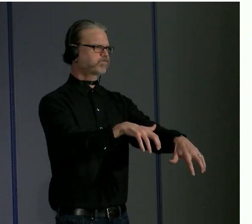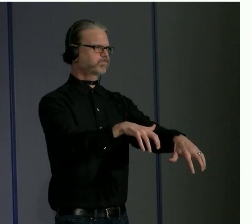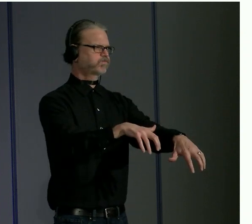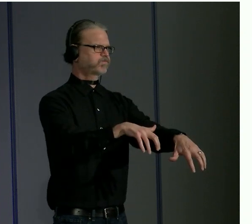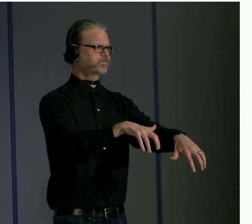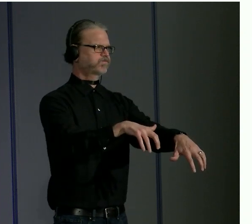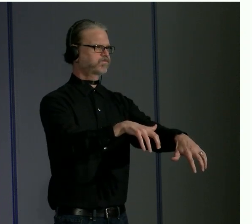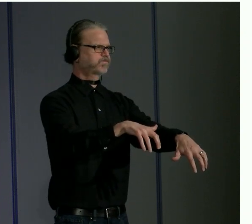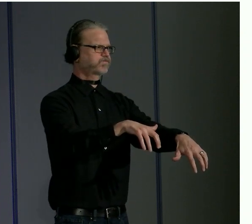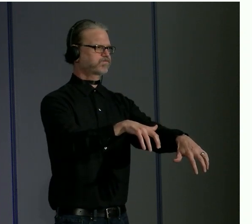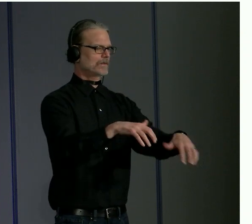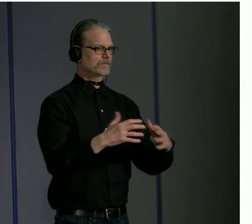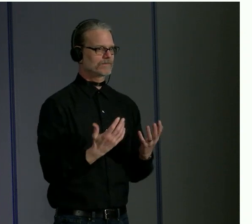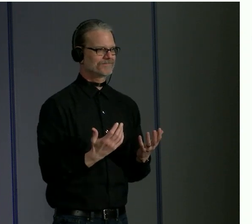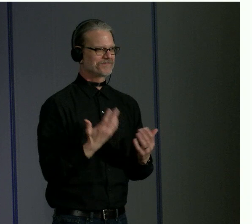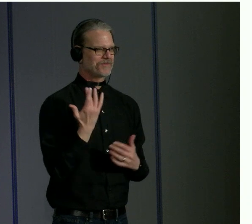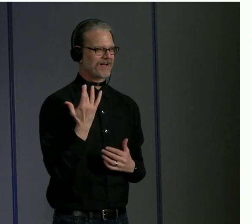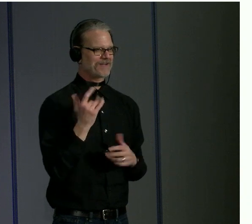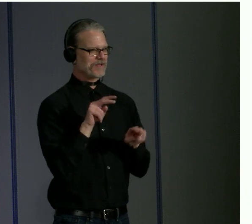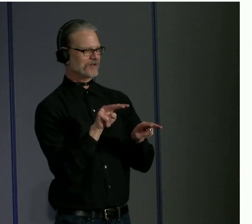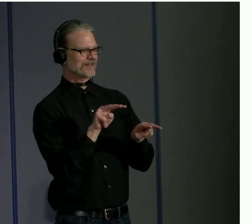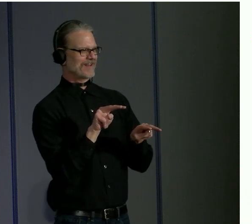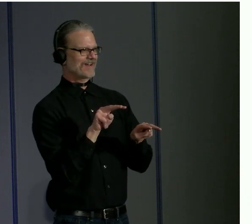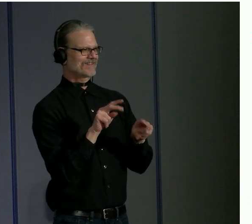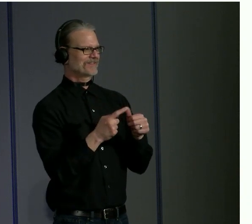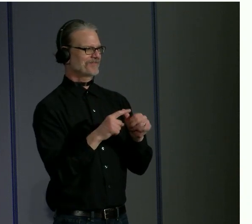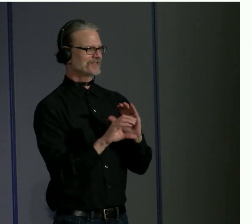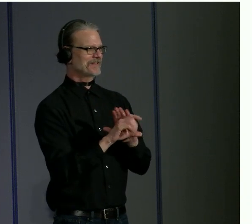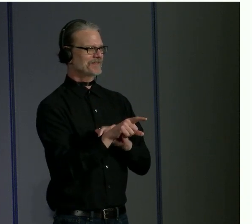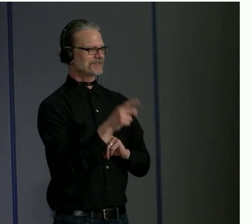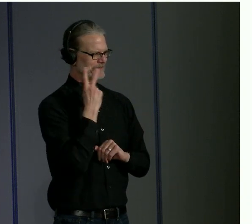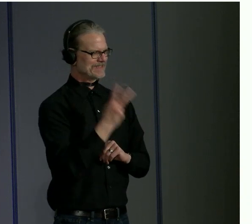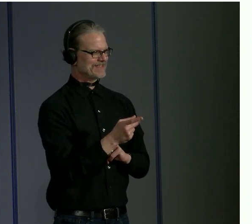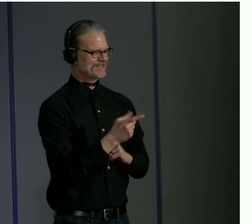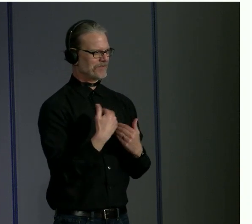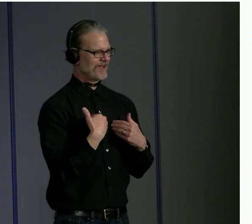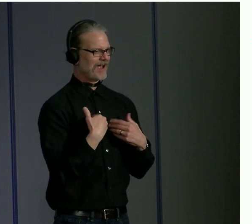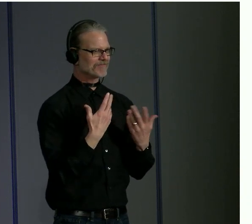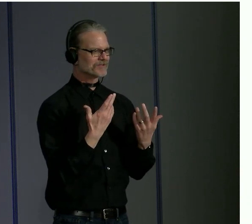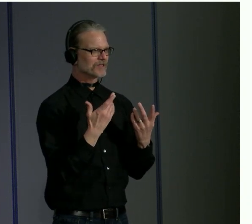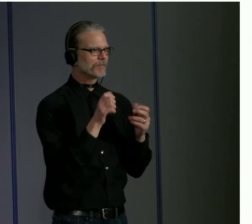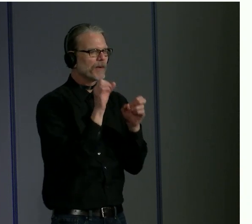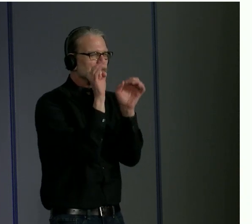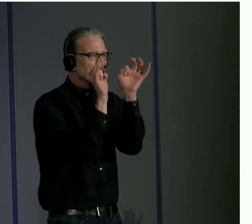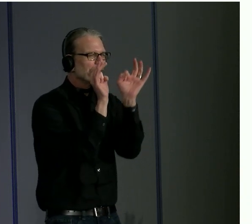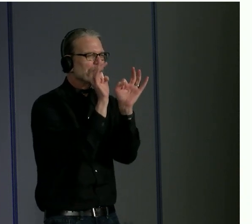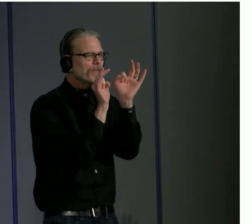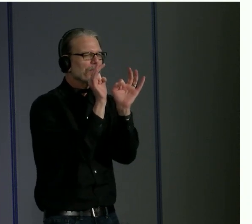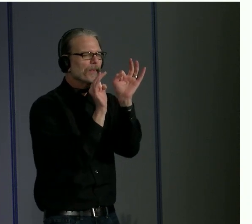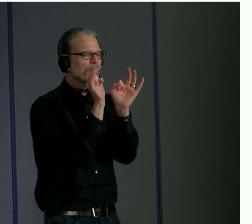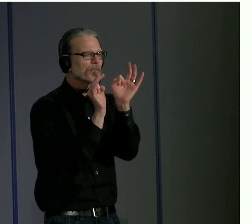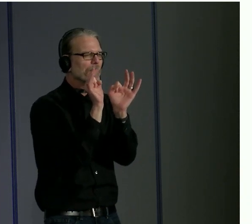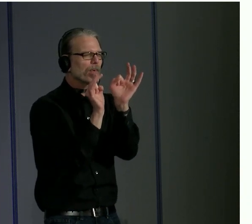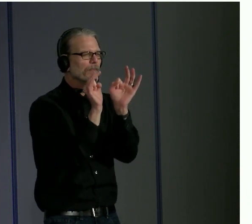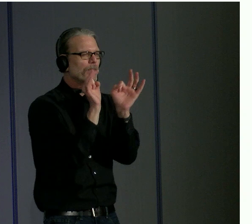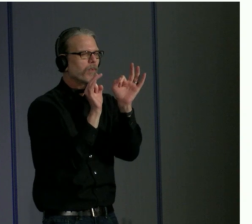Because when we look at that, this very first image, we can see some small box and small water